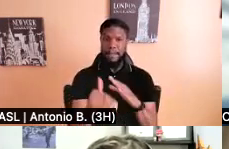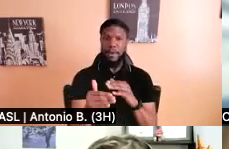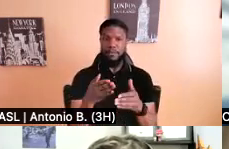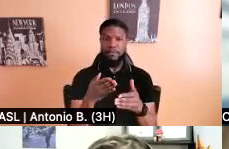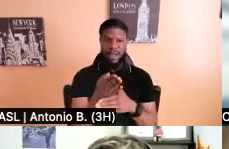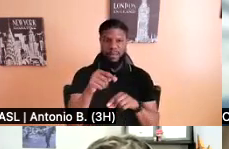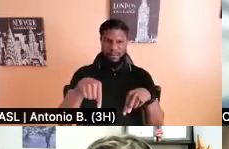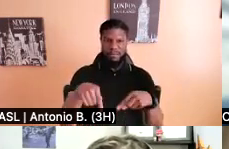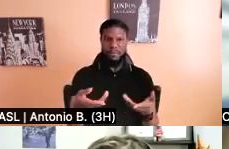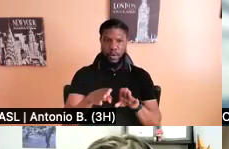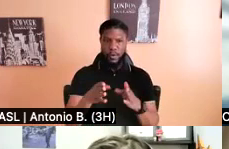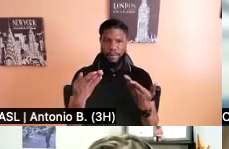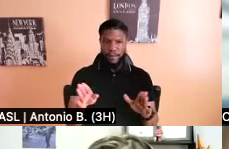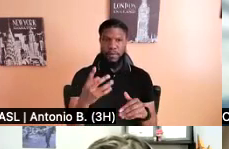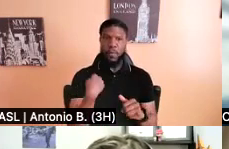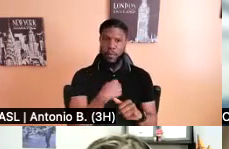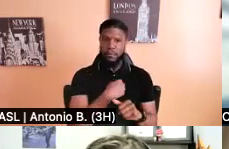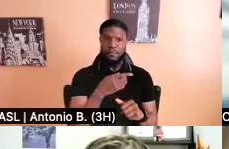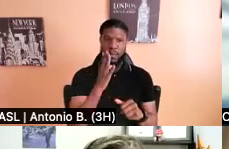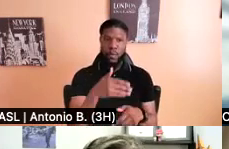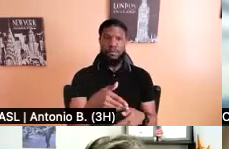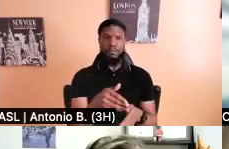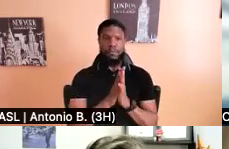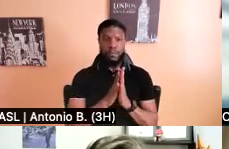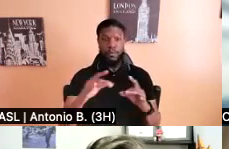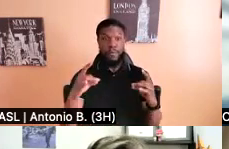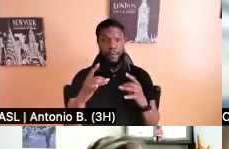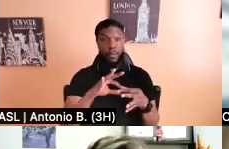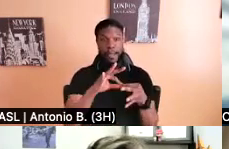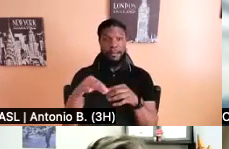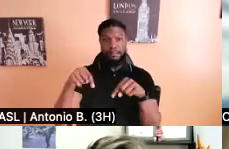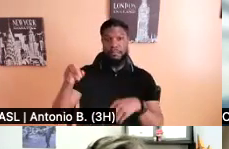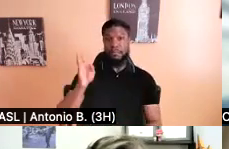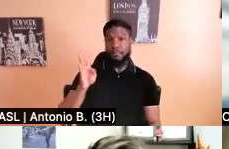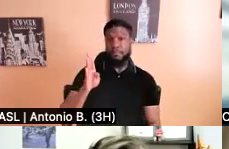asking for feedback on the experience. Please take a few minutes to respond to that. We are